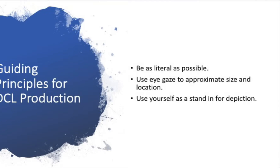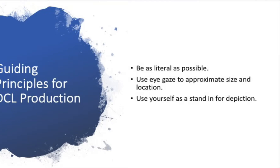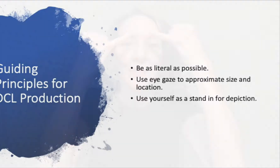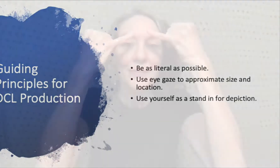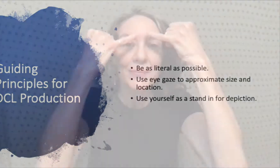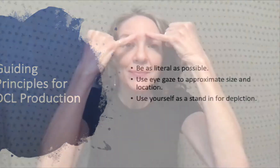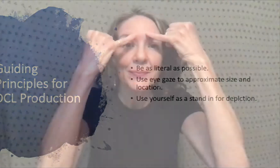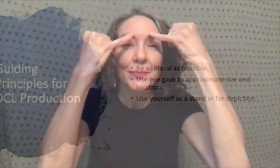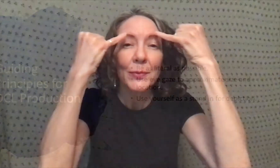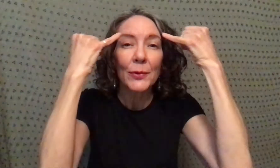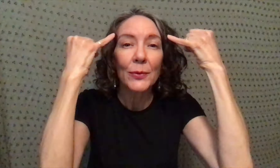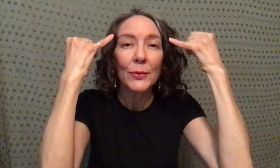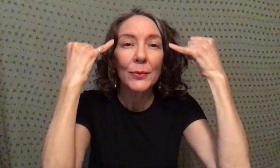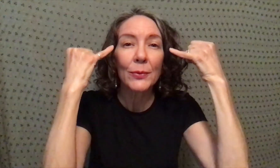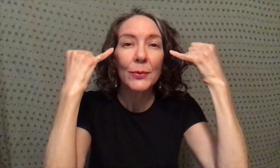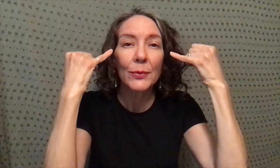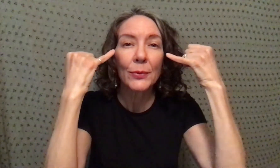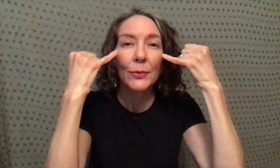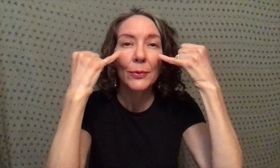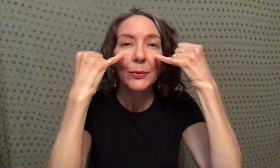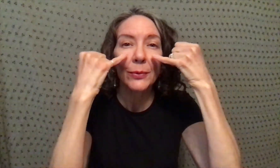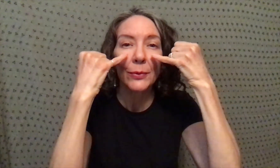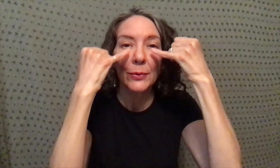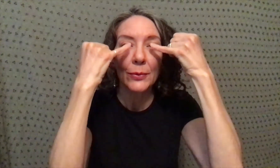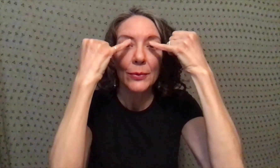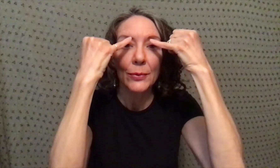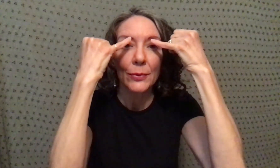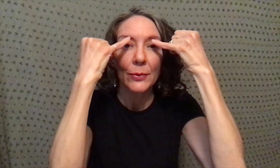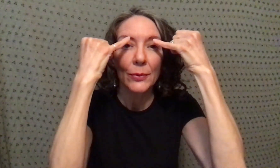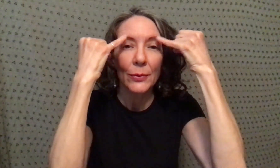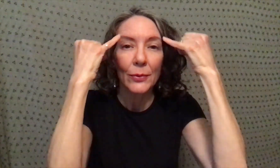possible. Small things are depicted with pinky